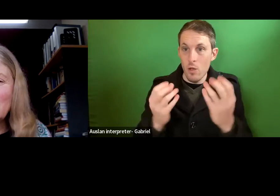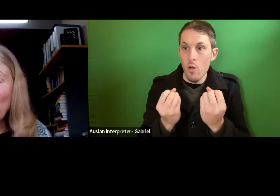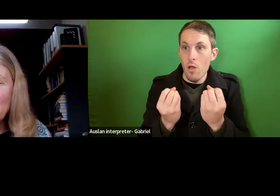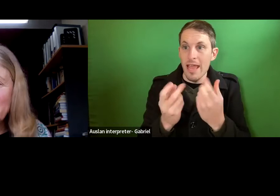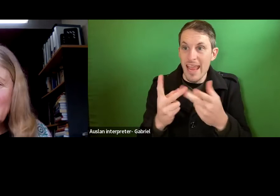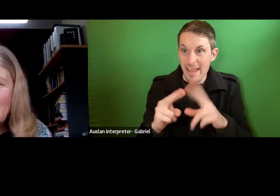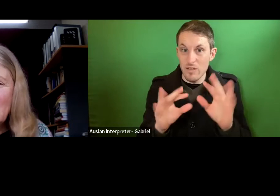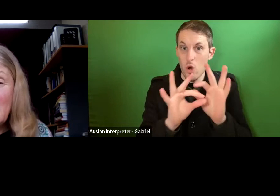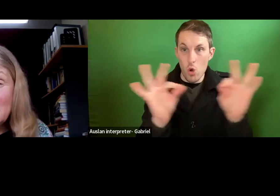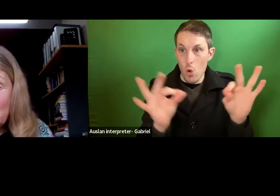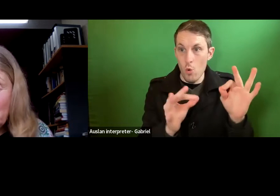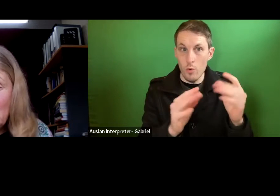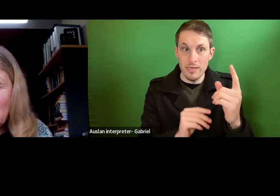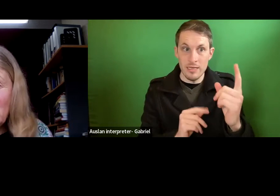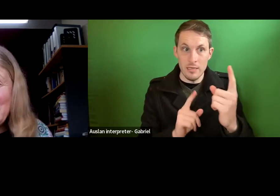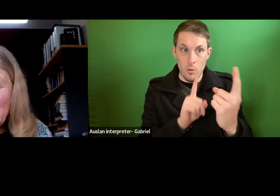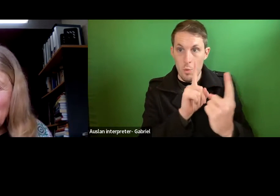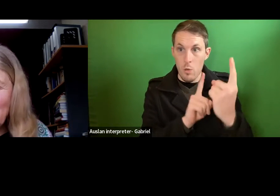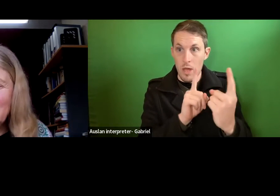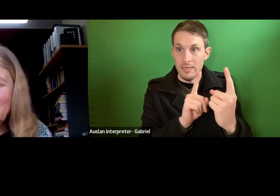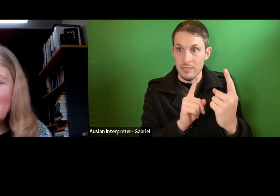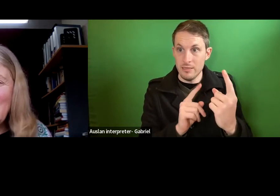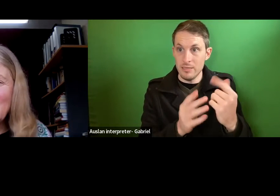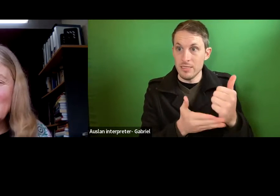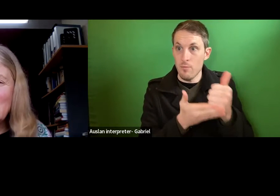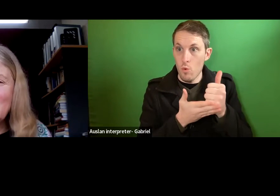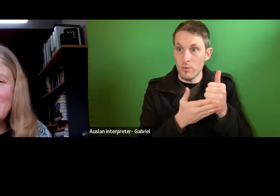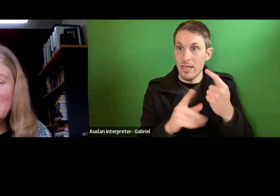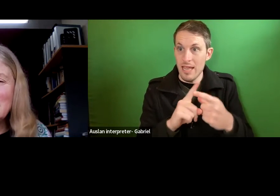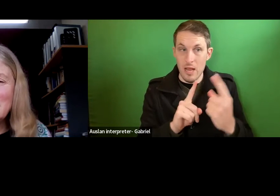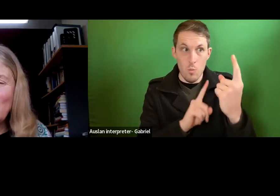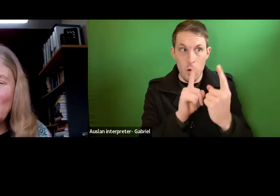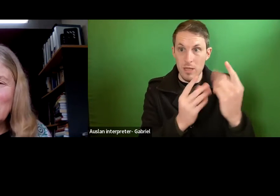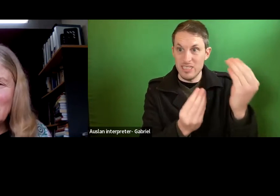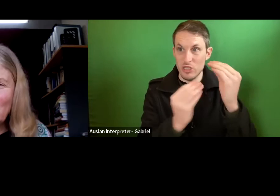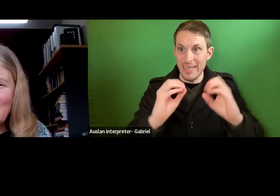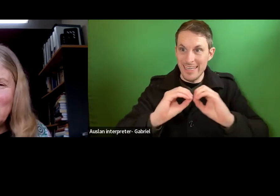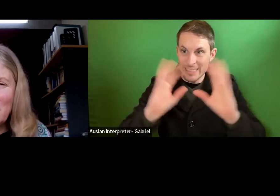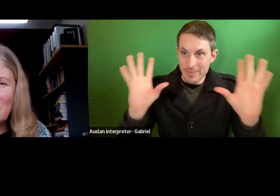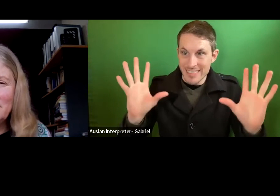support and potentially teaching some actual explicit support through instruction.